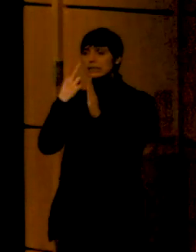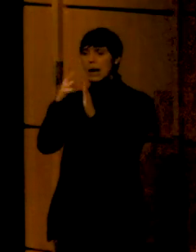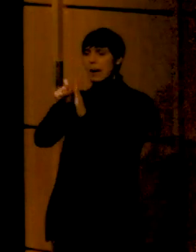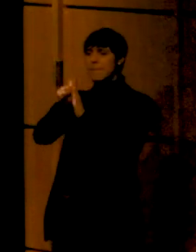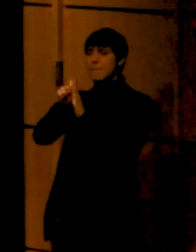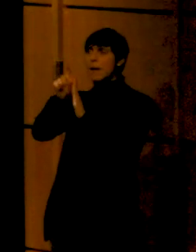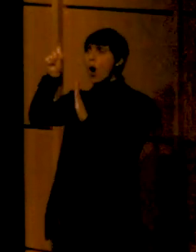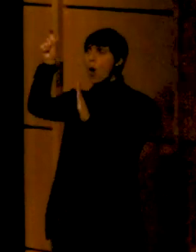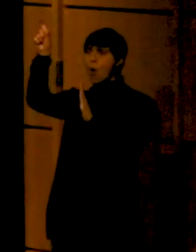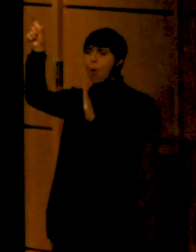volcanic bombs.